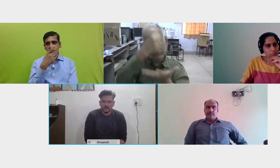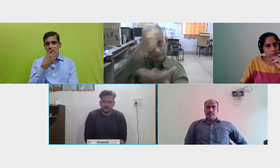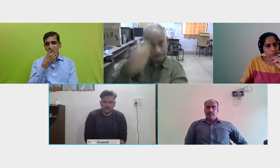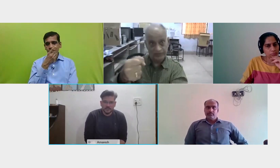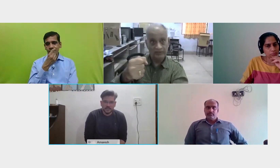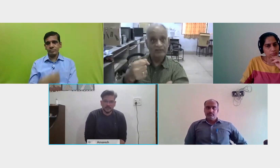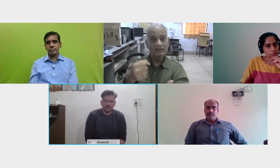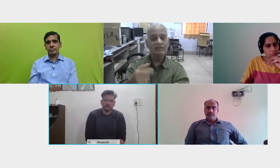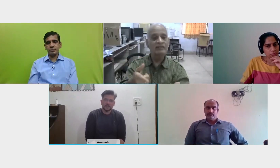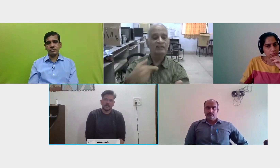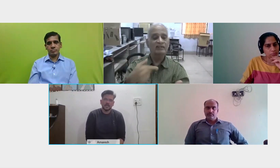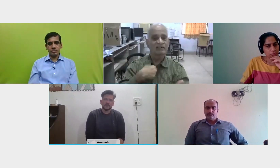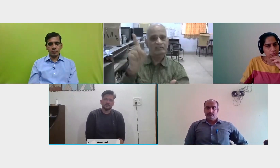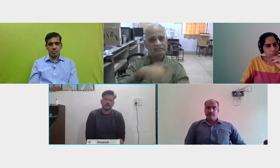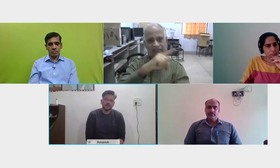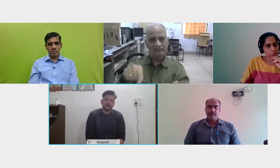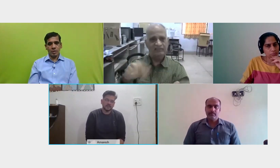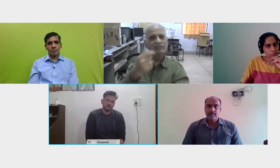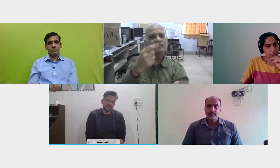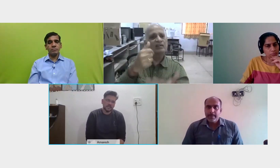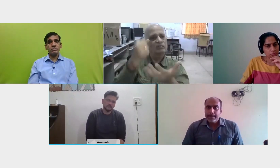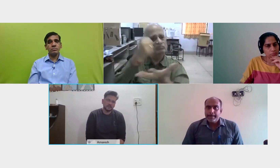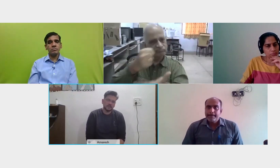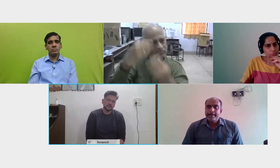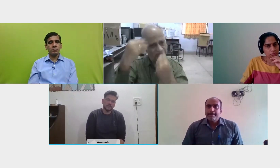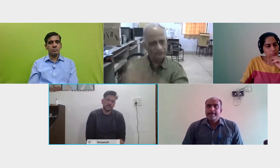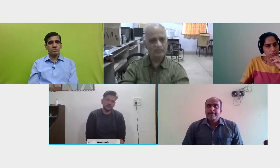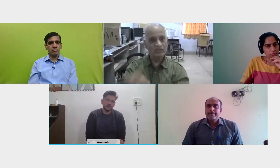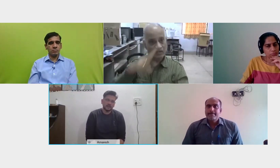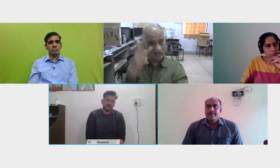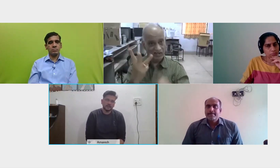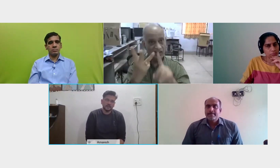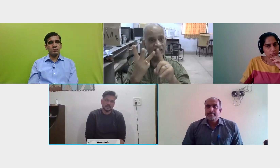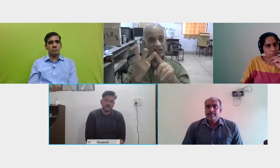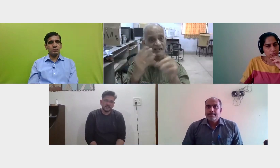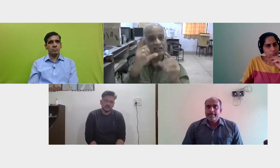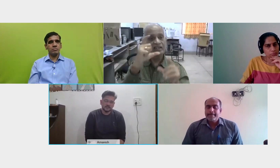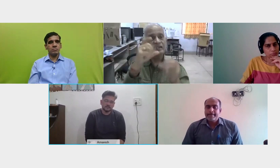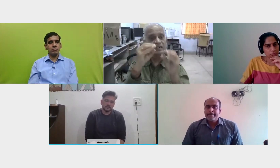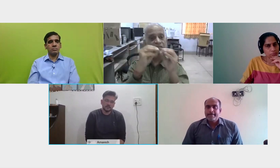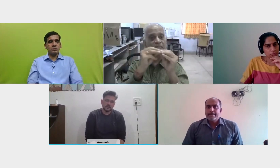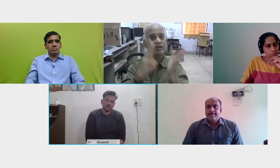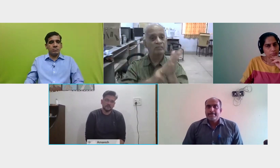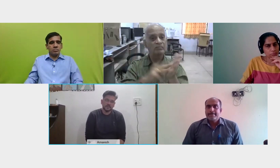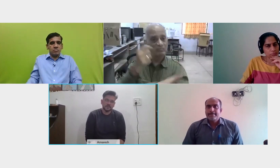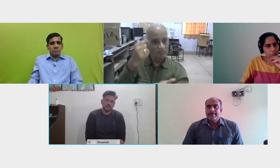had come after he published nothing much happened, then we had an Indian sign system a lot of